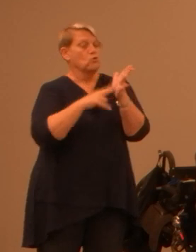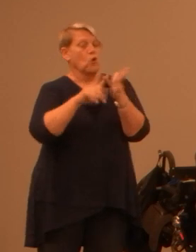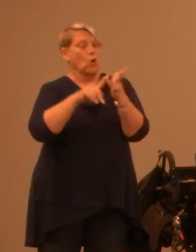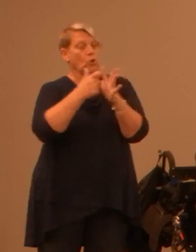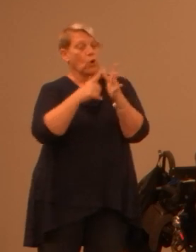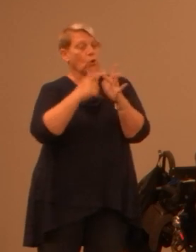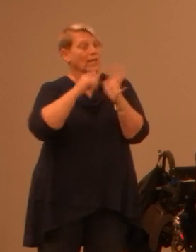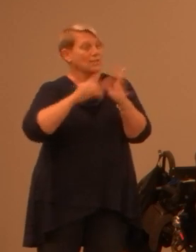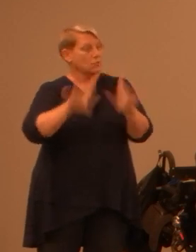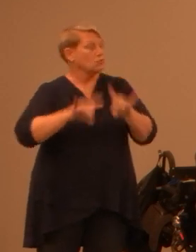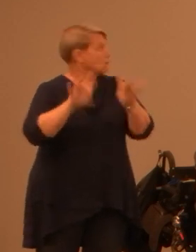and Moodle.